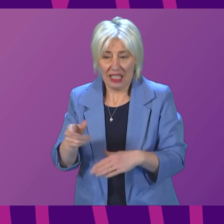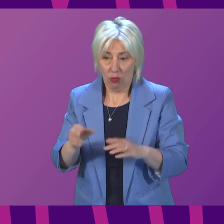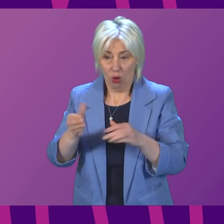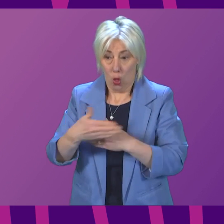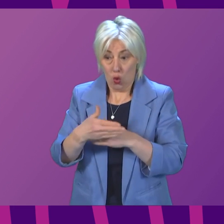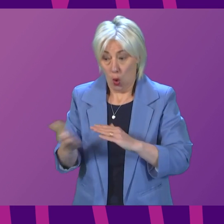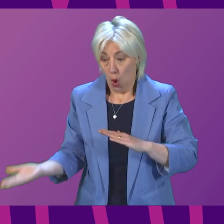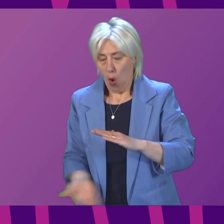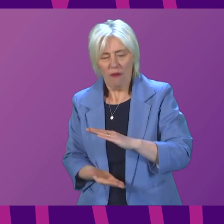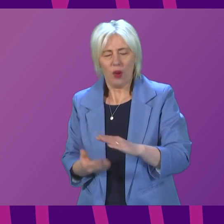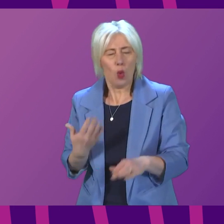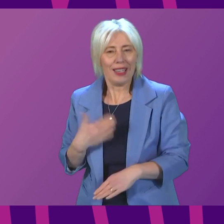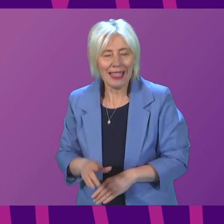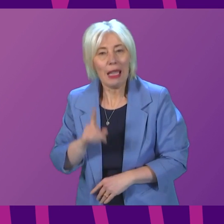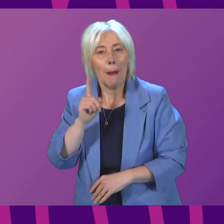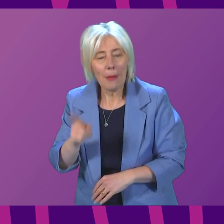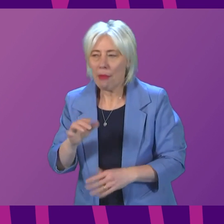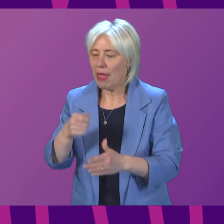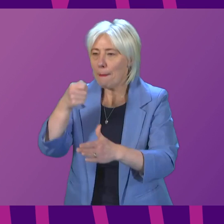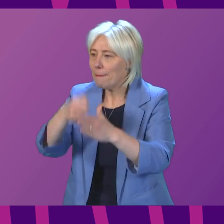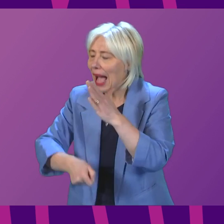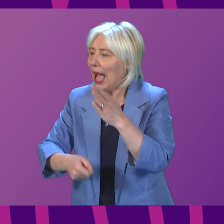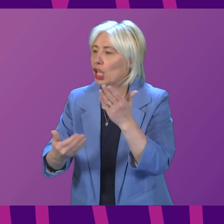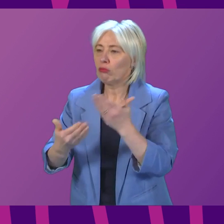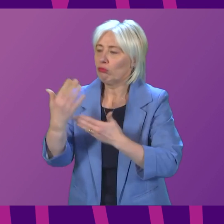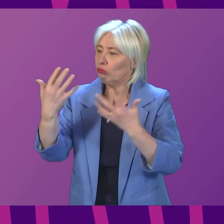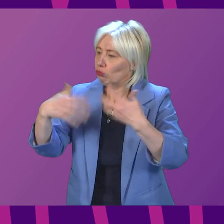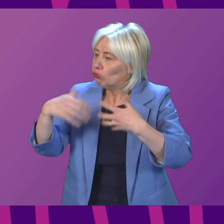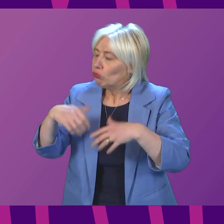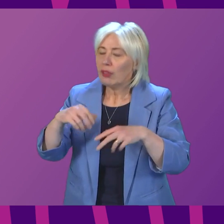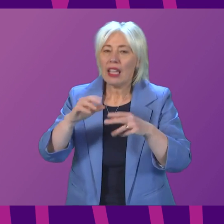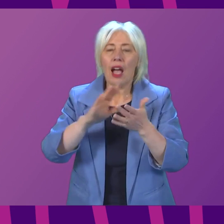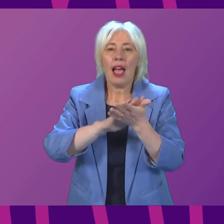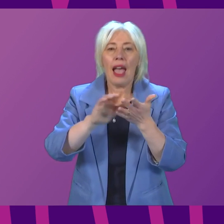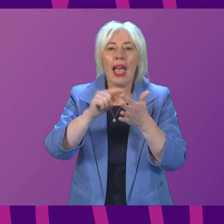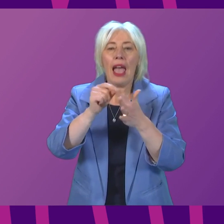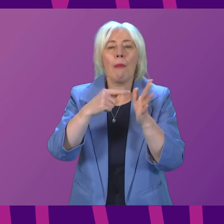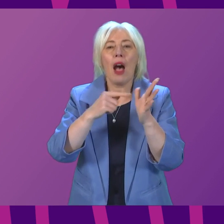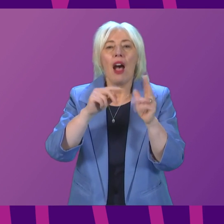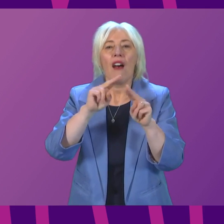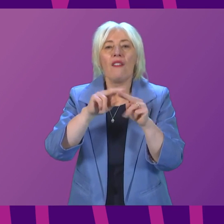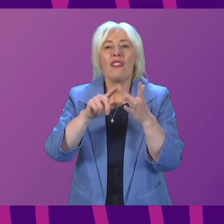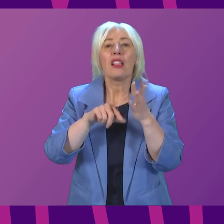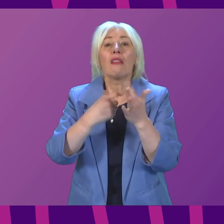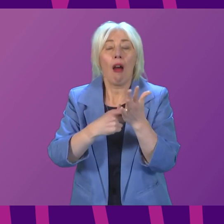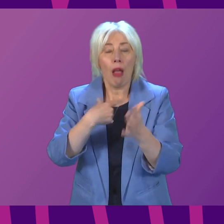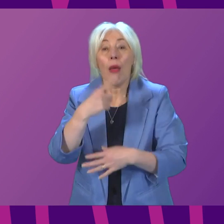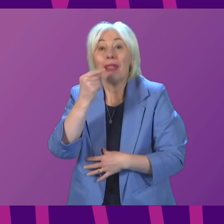Where buying air filtration systems, such as high-efficiency particulate air filters, is appropriate, local authorities will have the ability to do that; where there is a need